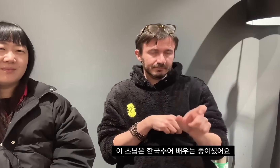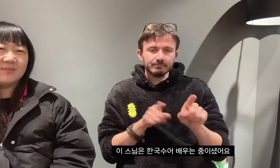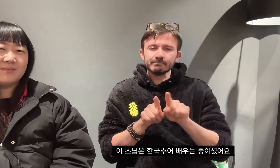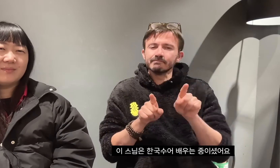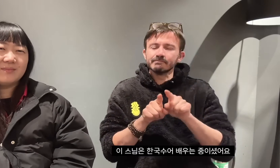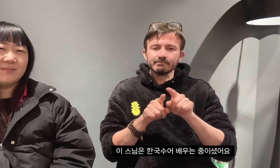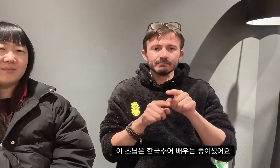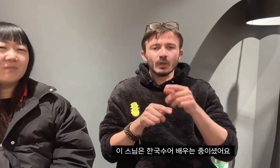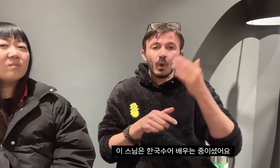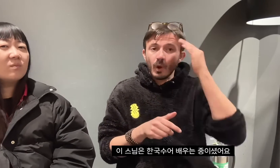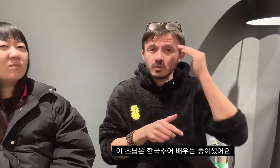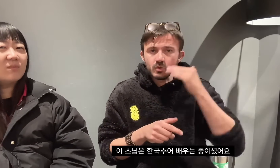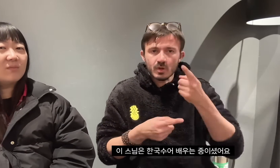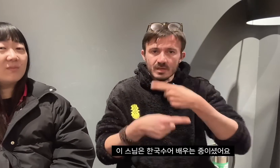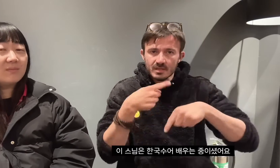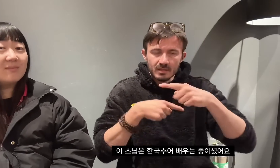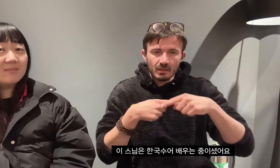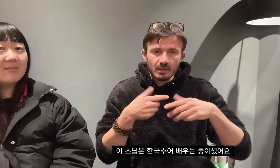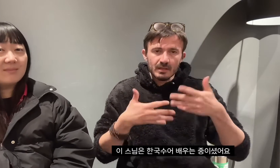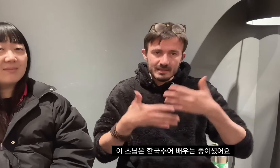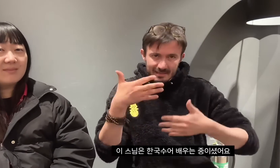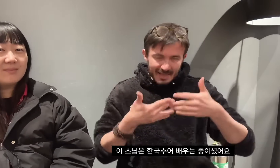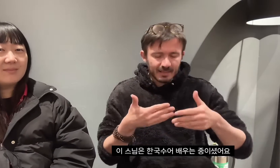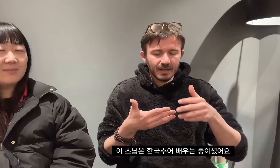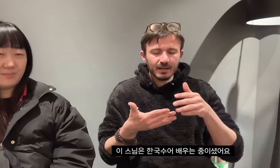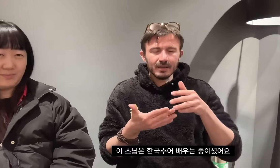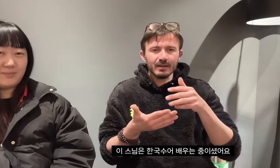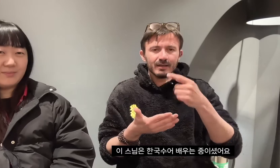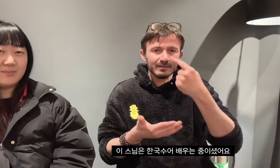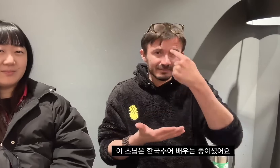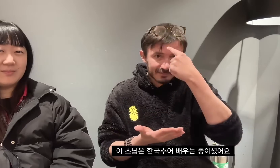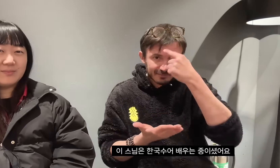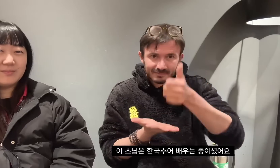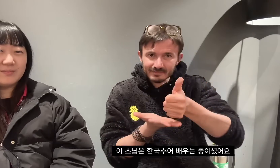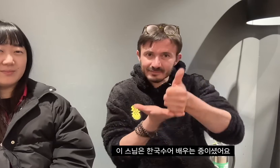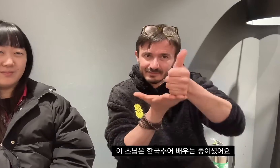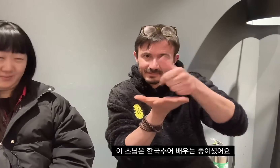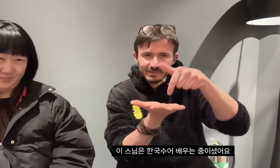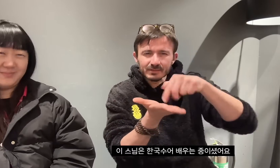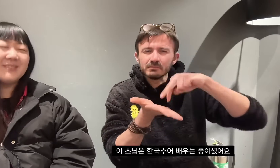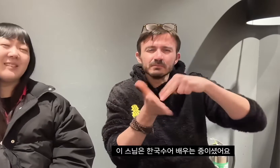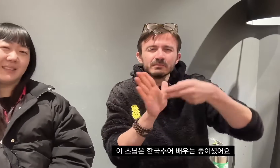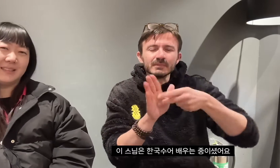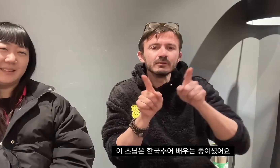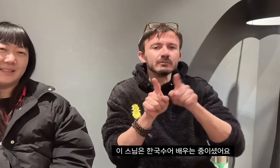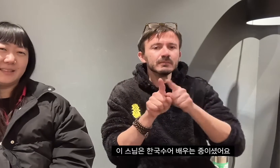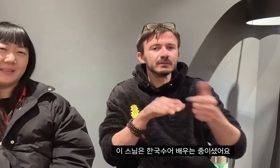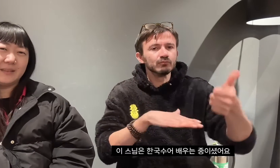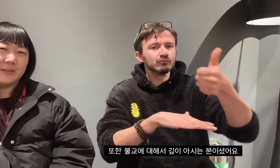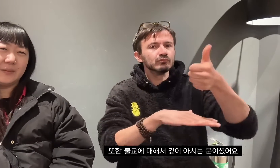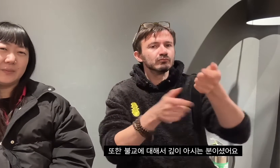this monk was learning Korean sign language,